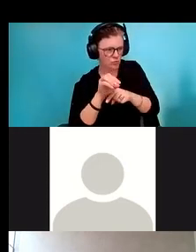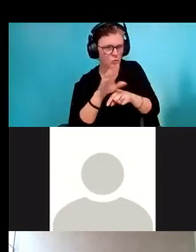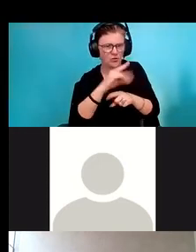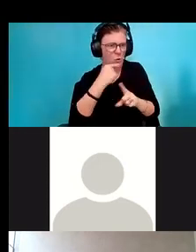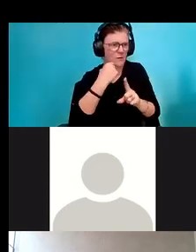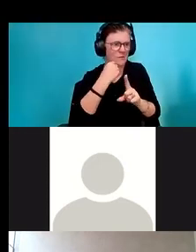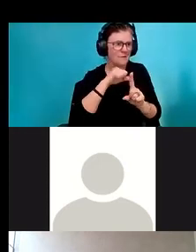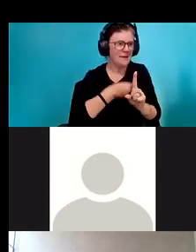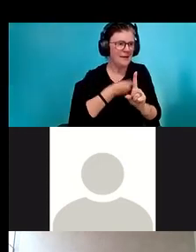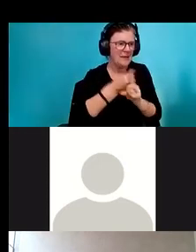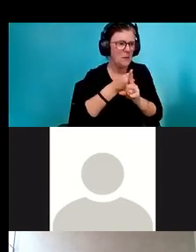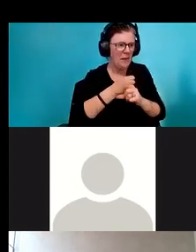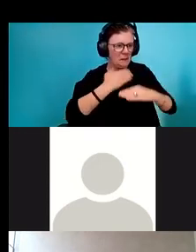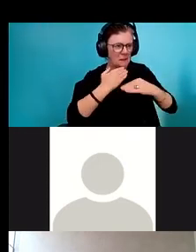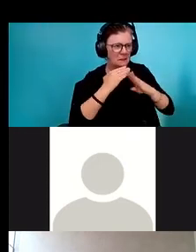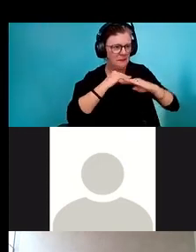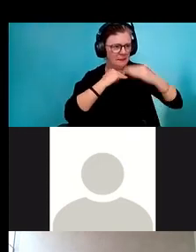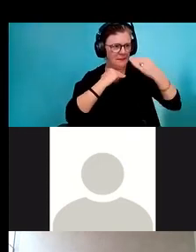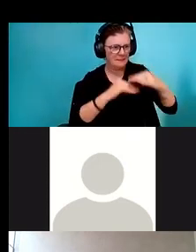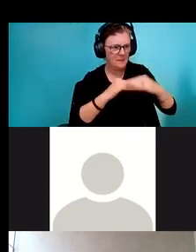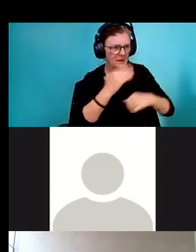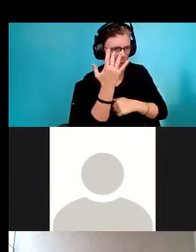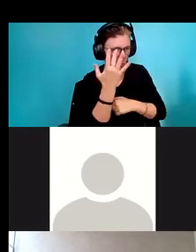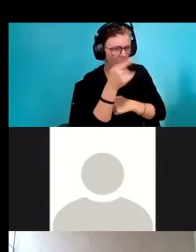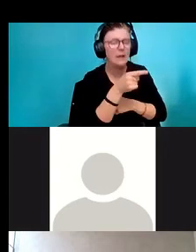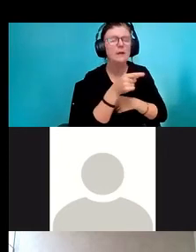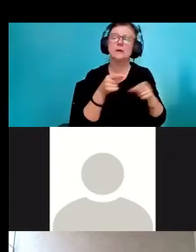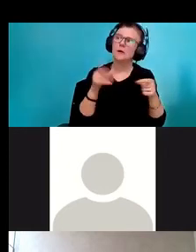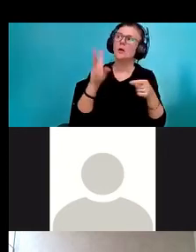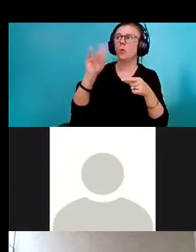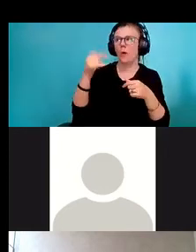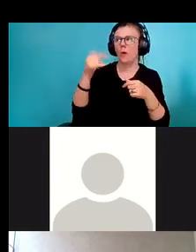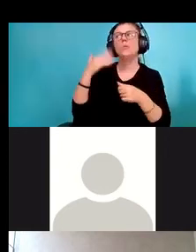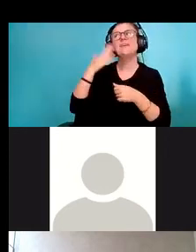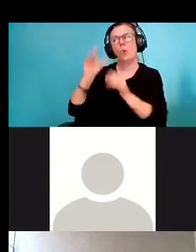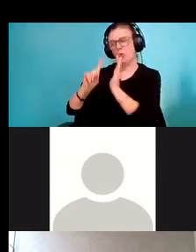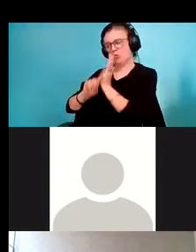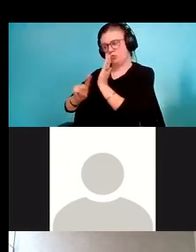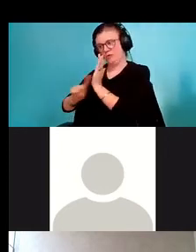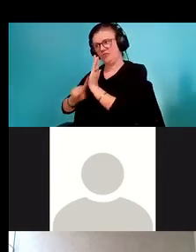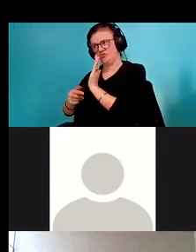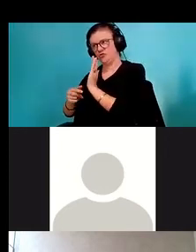that question could be a place where you say we know that research shows this,